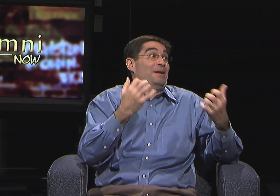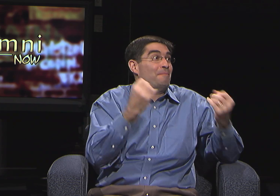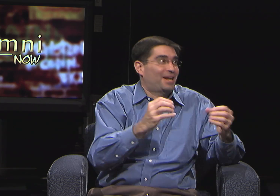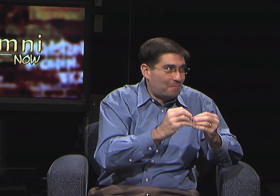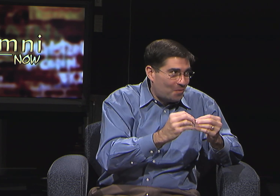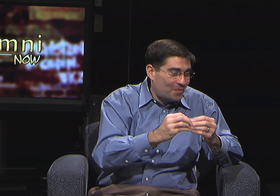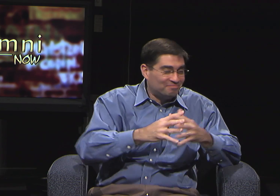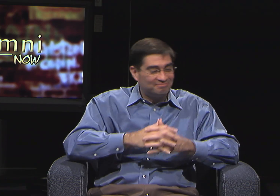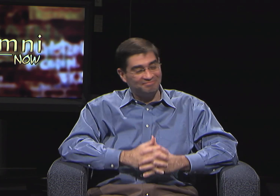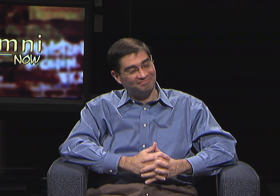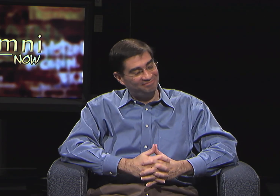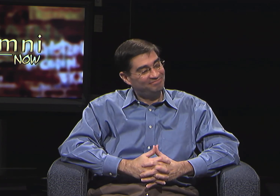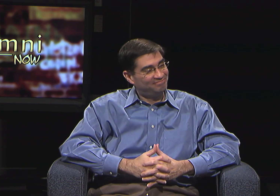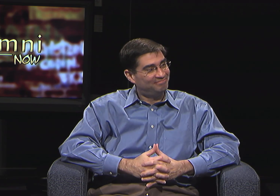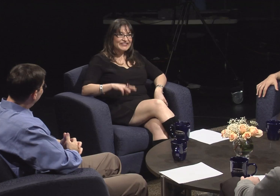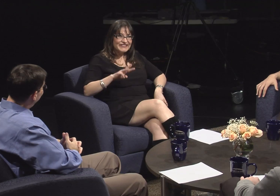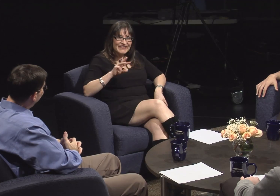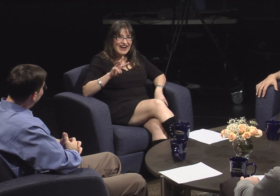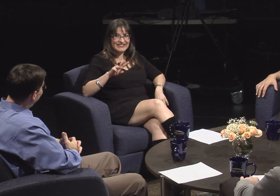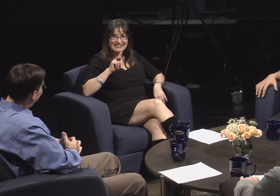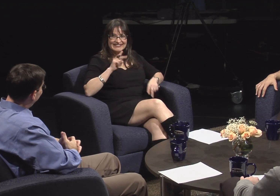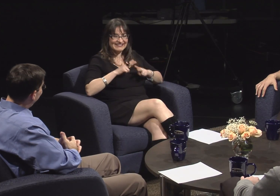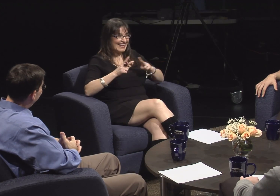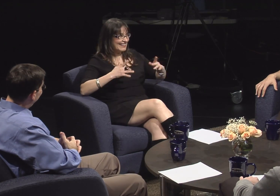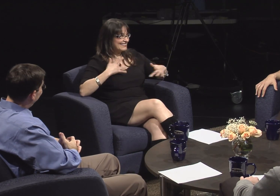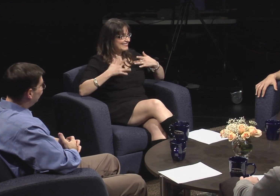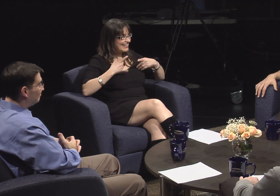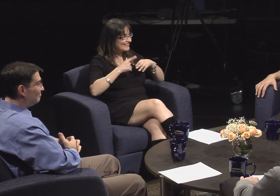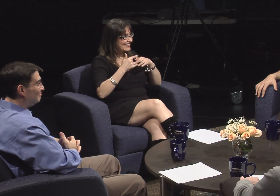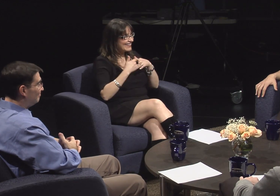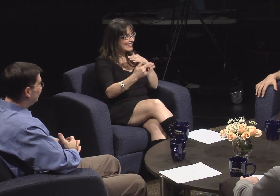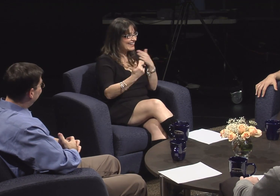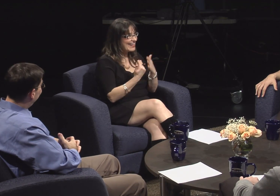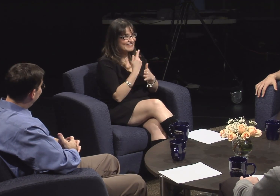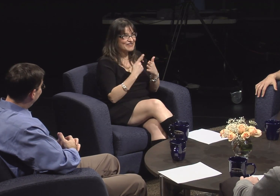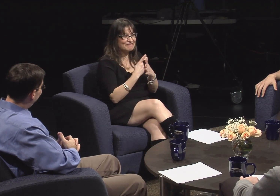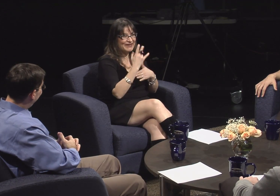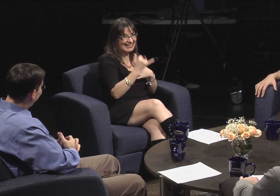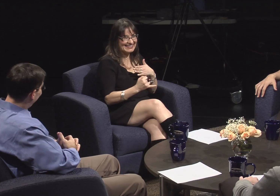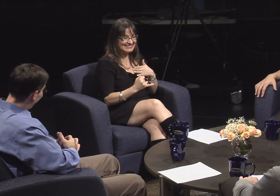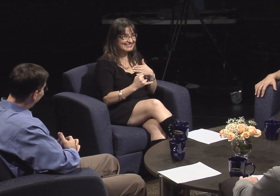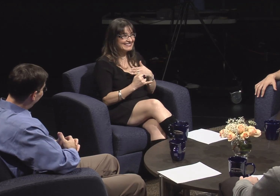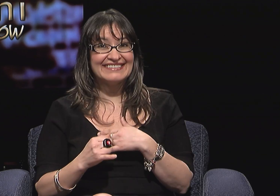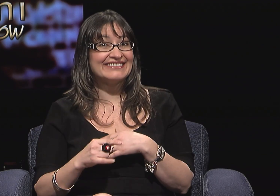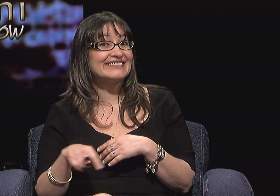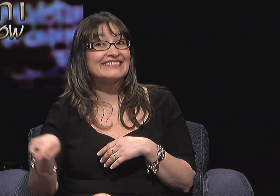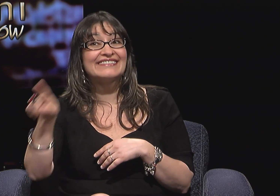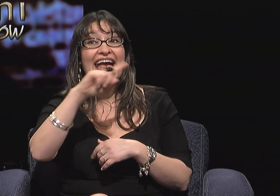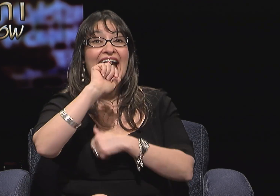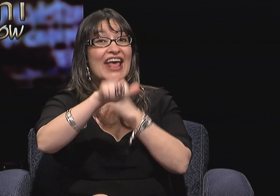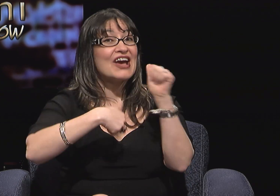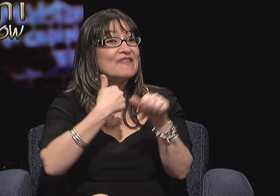And we have many more in the pipeline. Wow, that is very exciting! So for those of you who are alumni